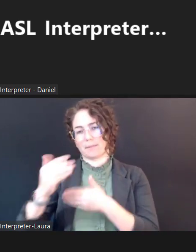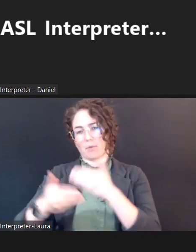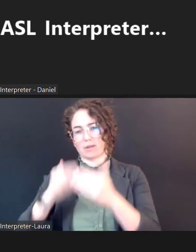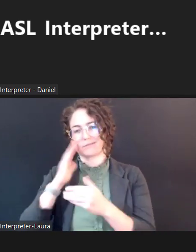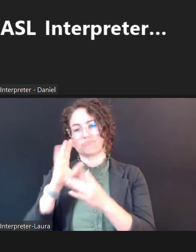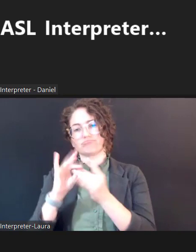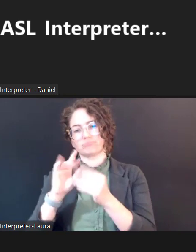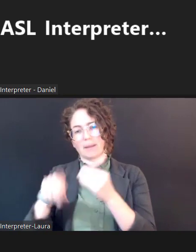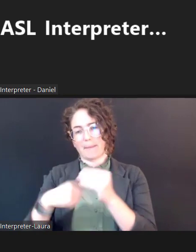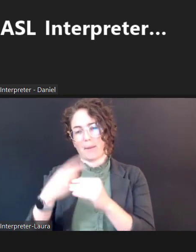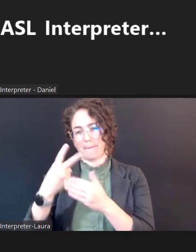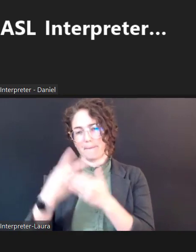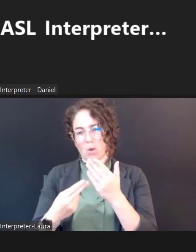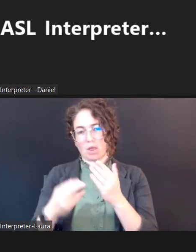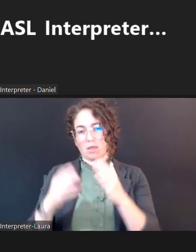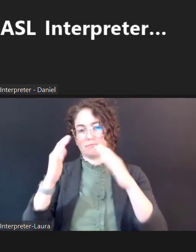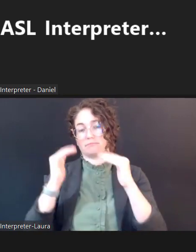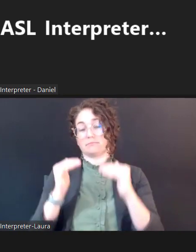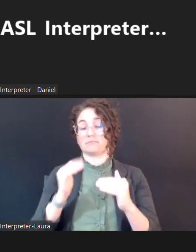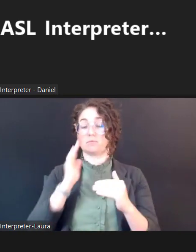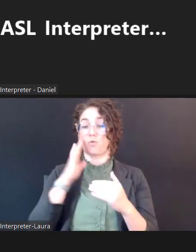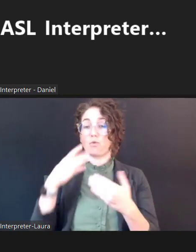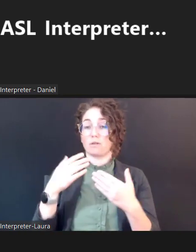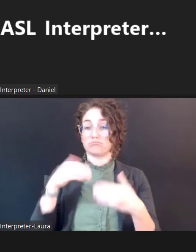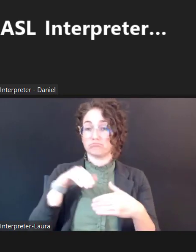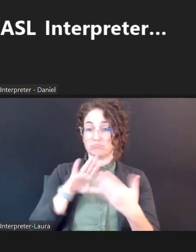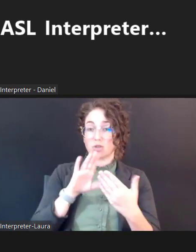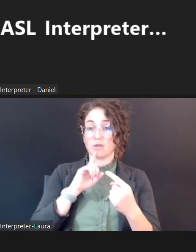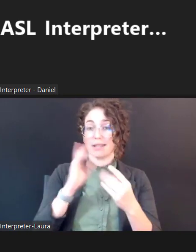Next, we will address the important question, what you want